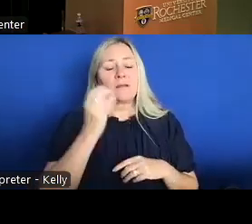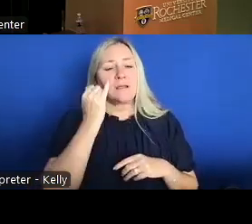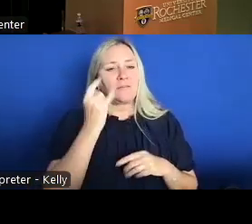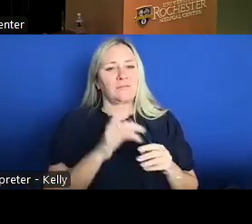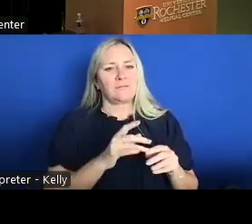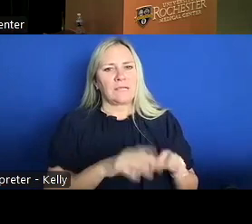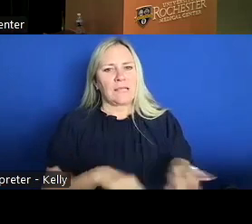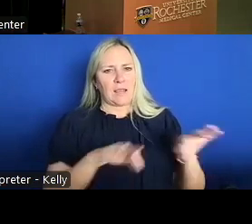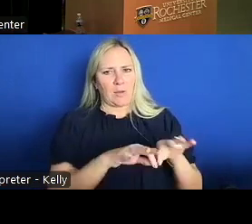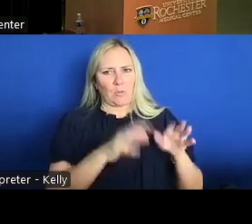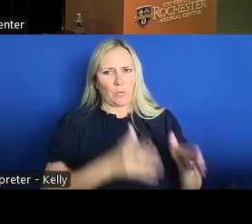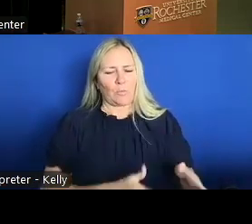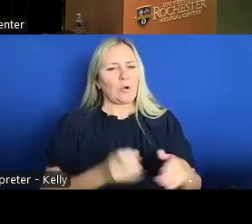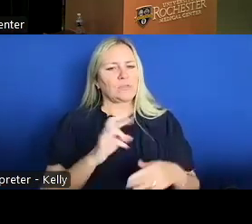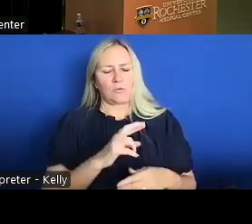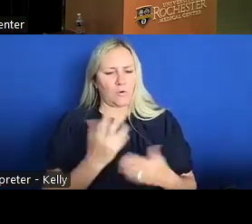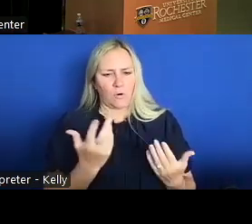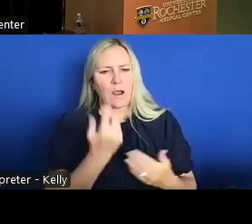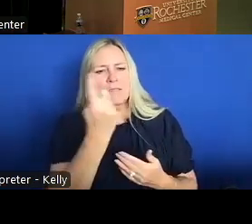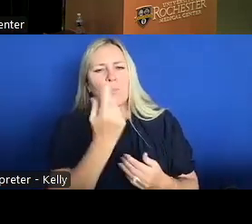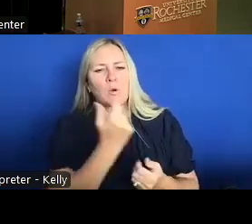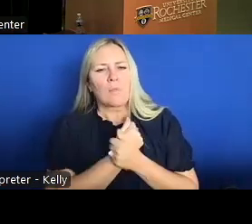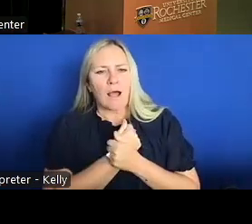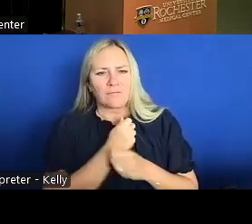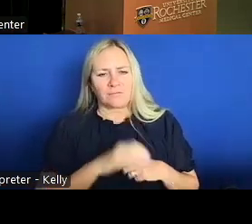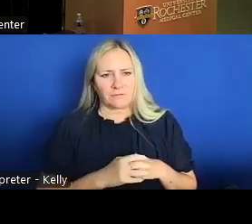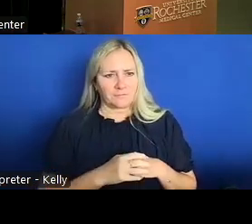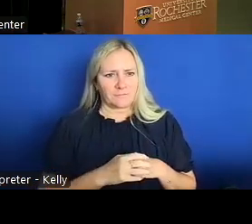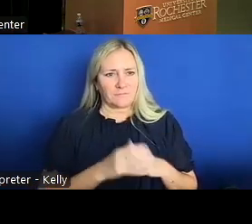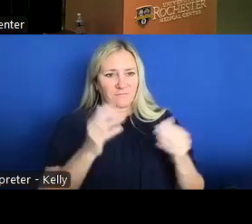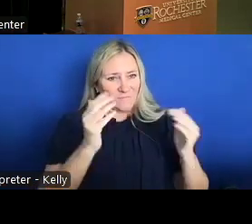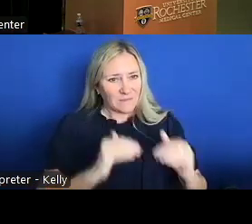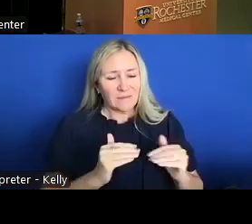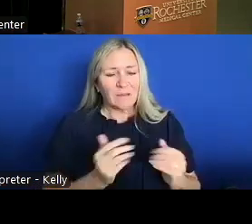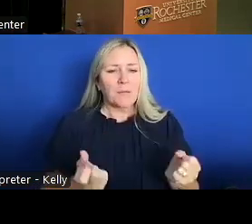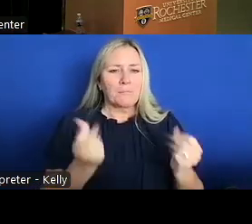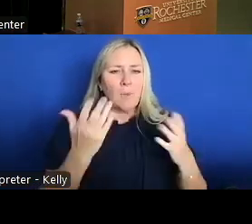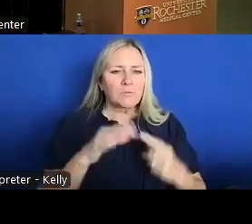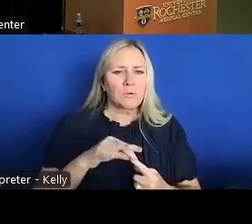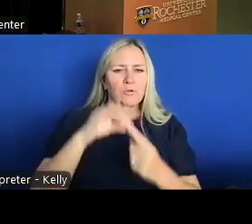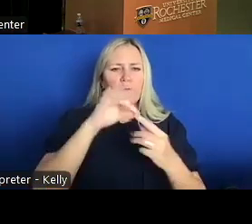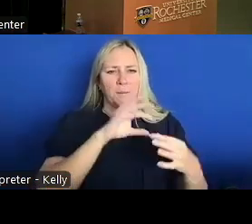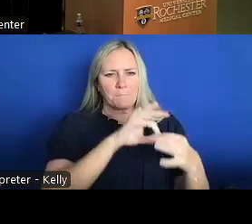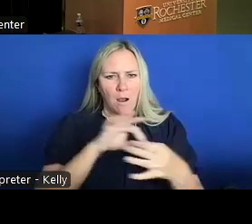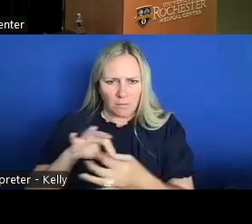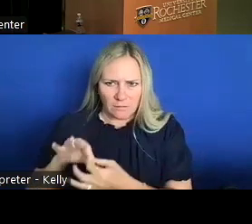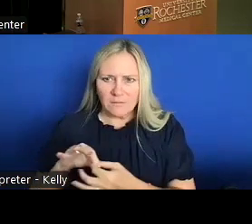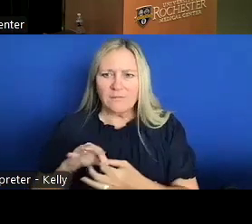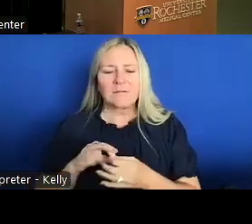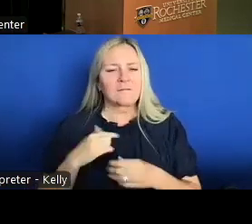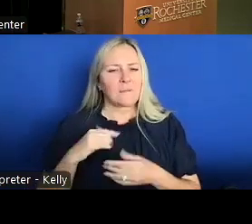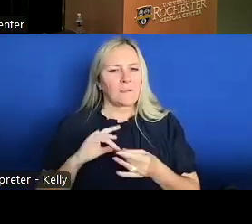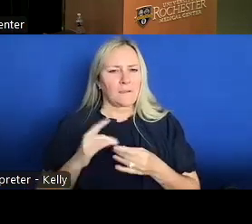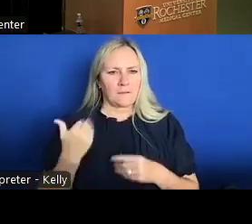say this no no no multiple unique bonds uh so I've mentioned that uh the death of a breadwinner